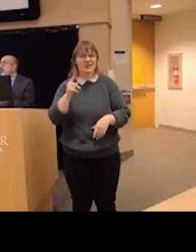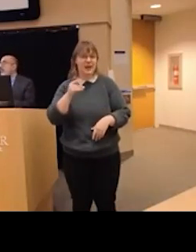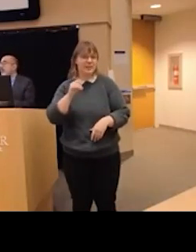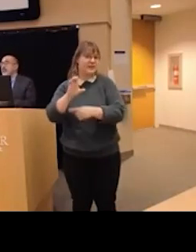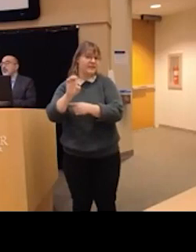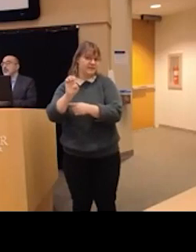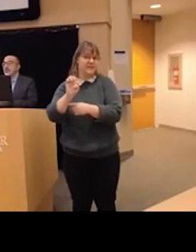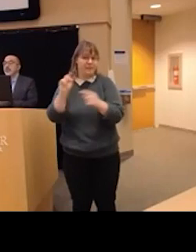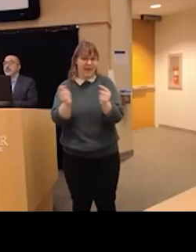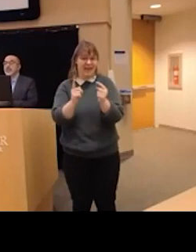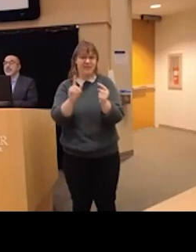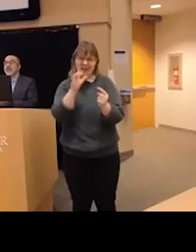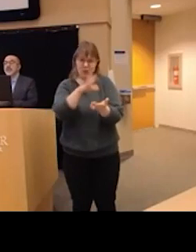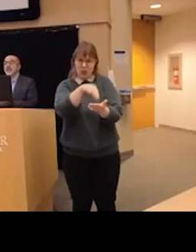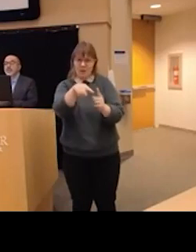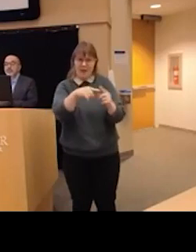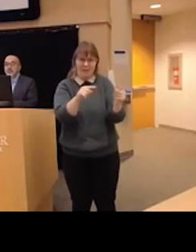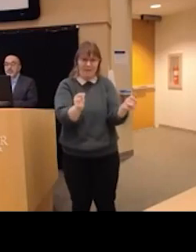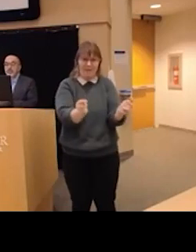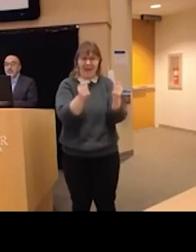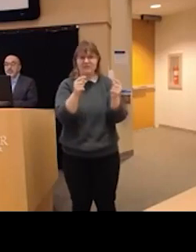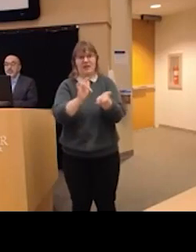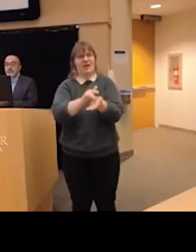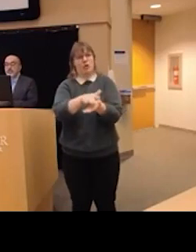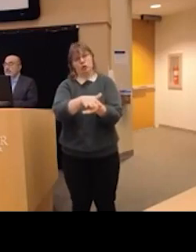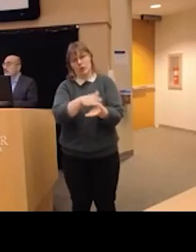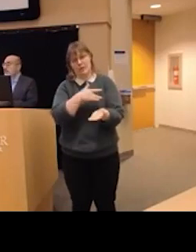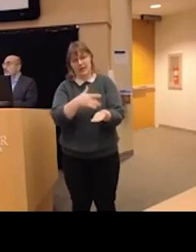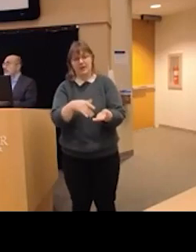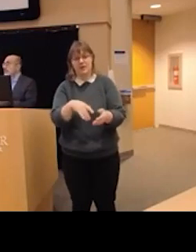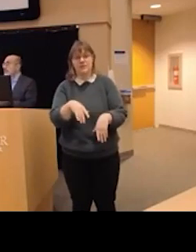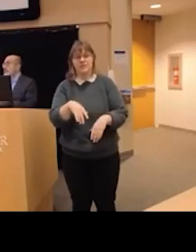what we think about that we learn about pain in medical school um it's from pain P transmission